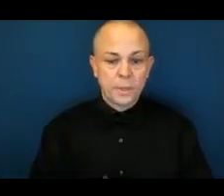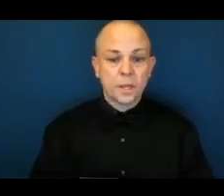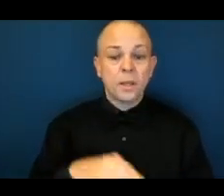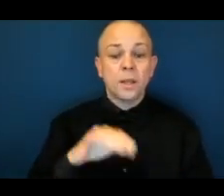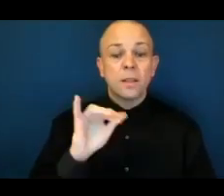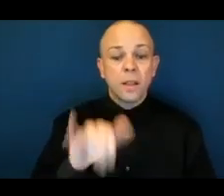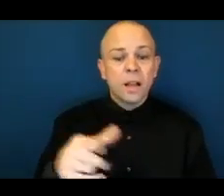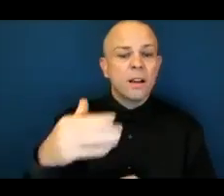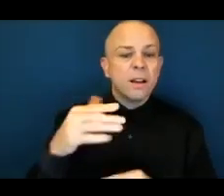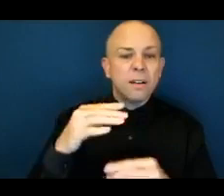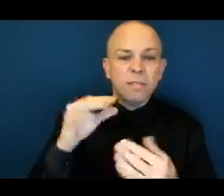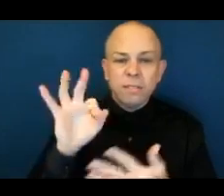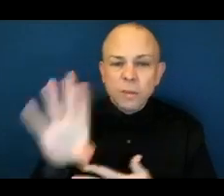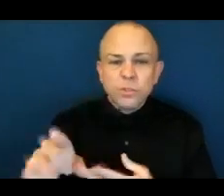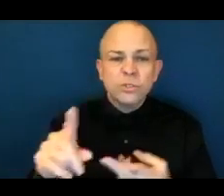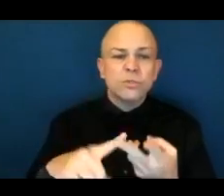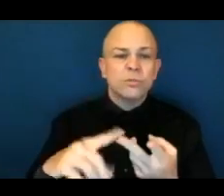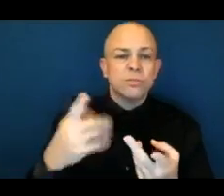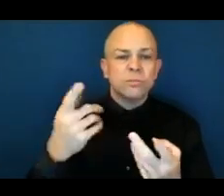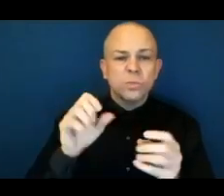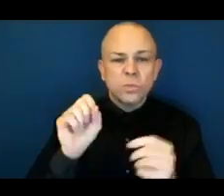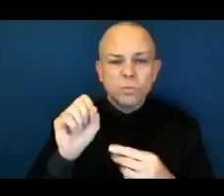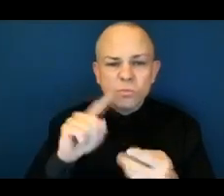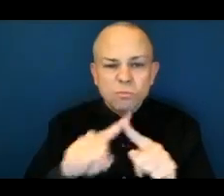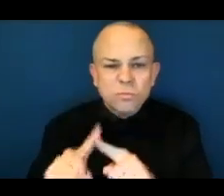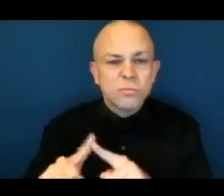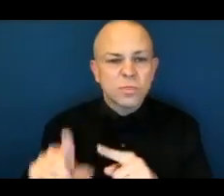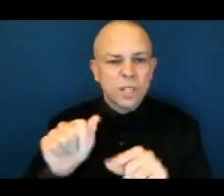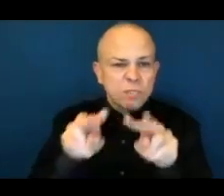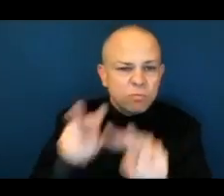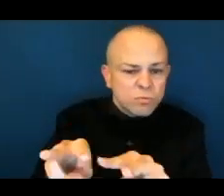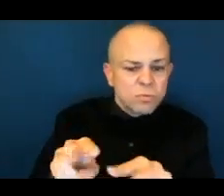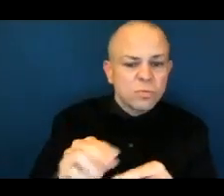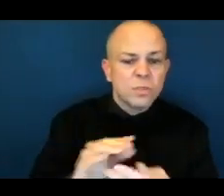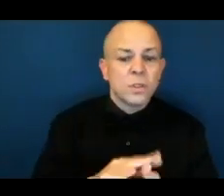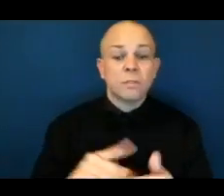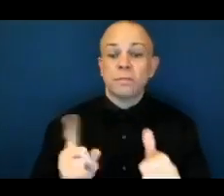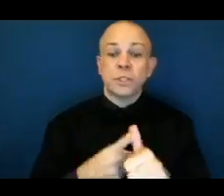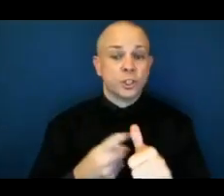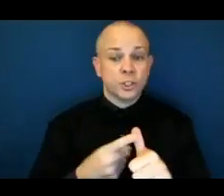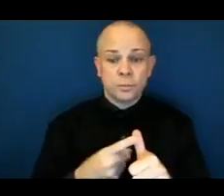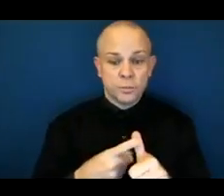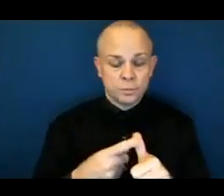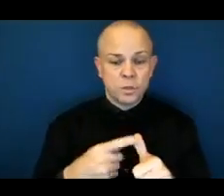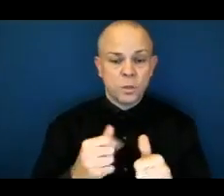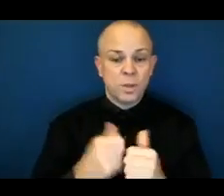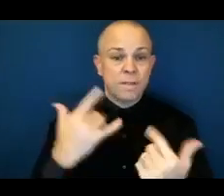with that we'll go ahead and get started with our fire update this evening i'd like to introduce Jake Nuttall, he's our operations section chief here in the